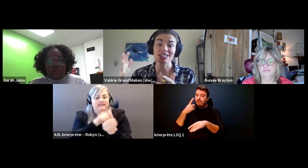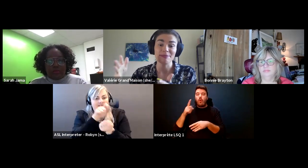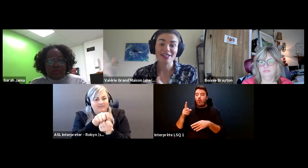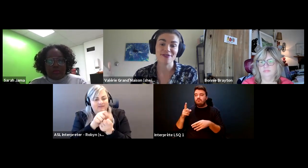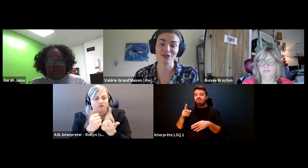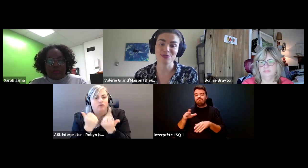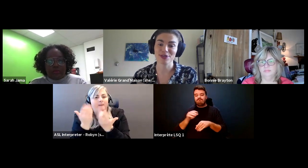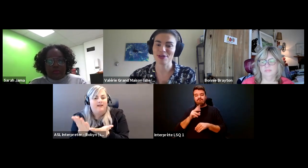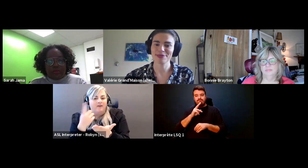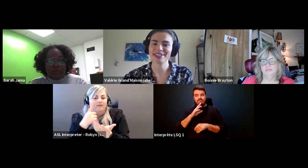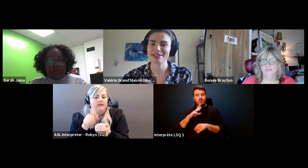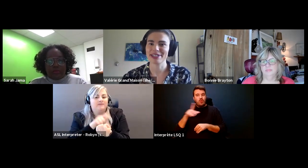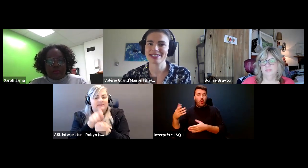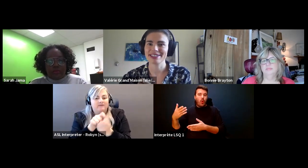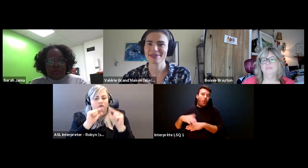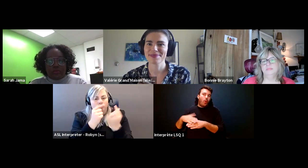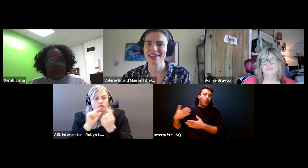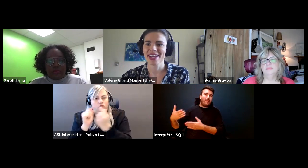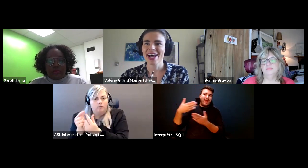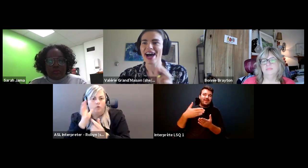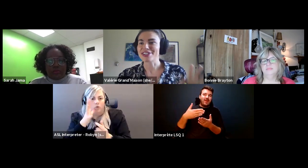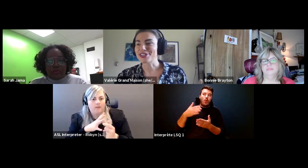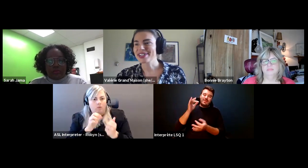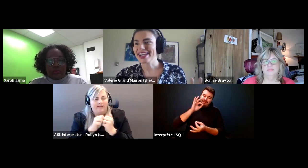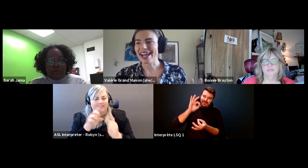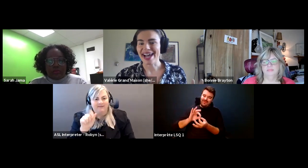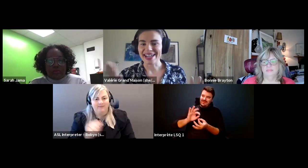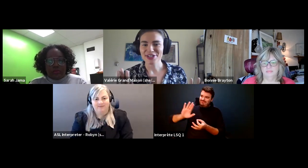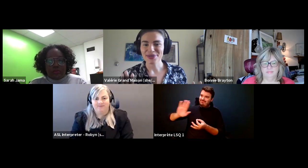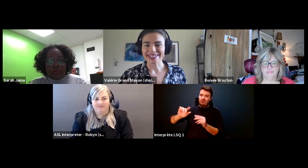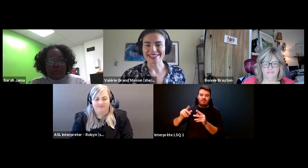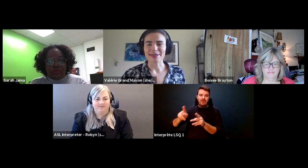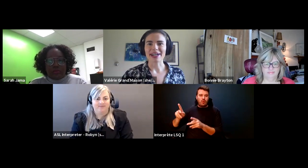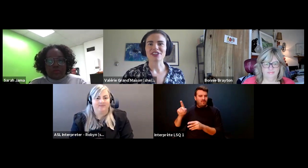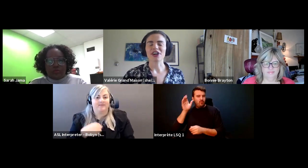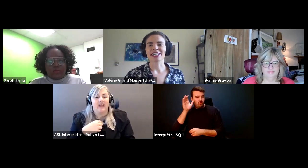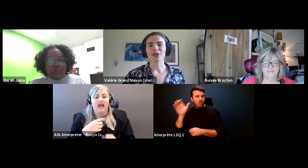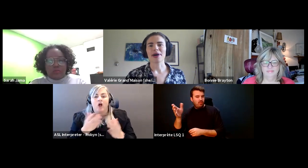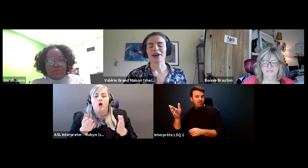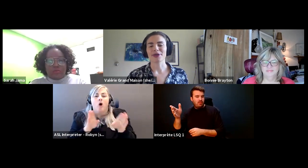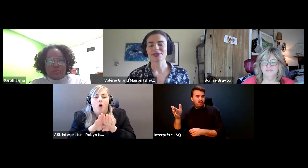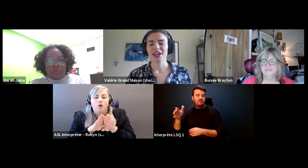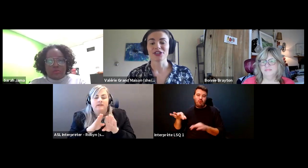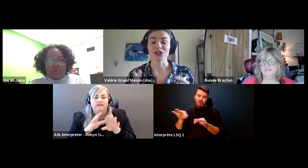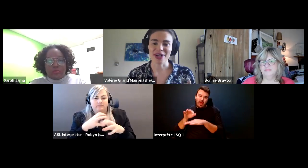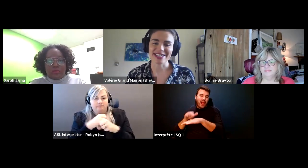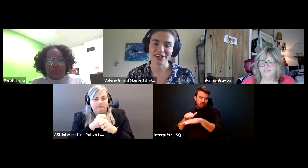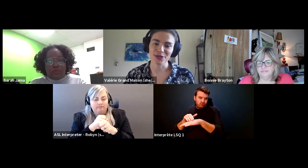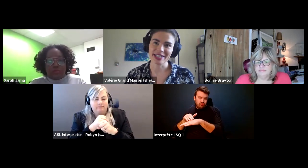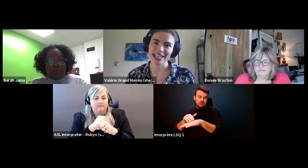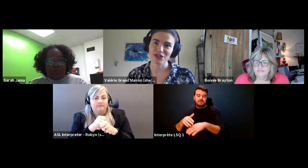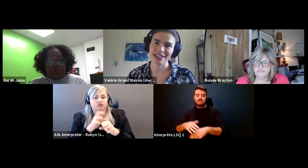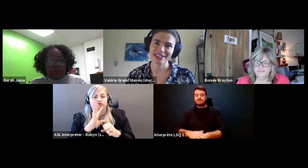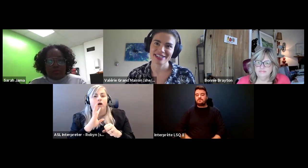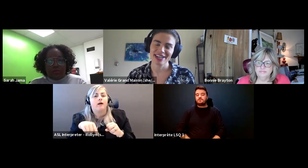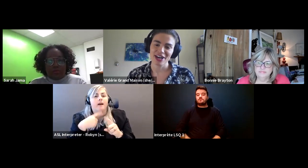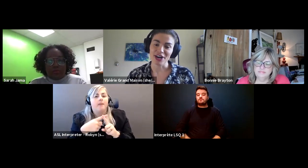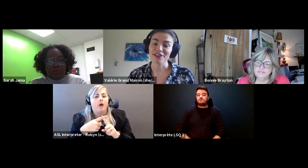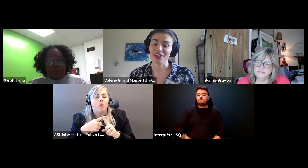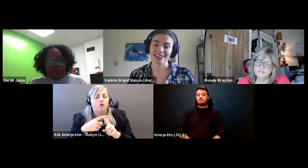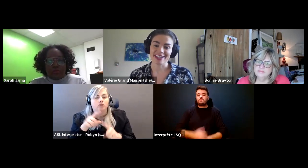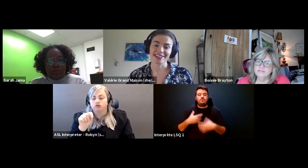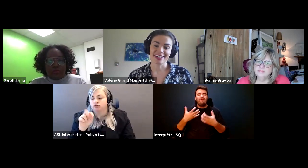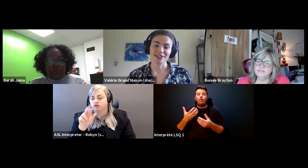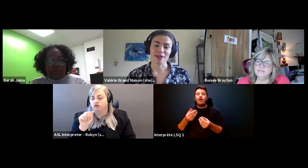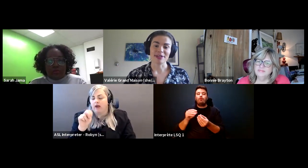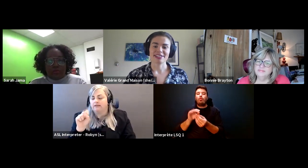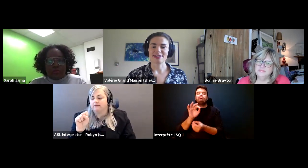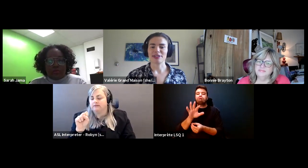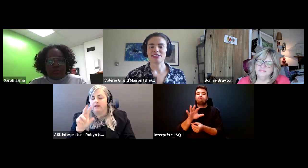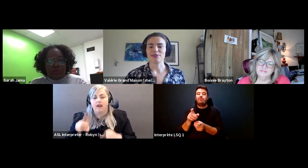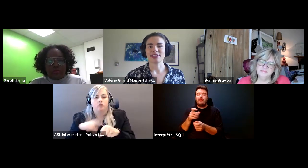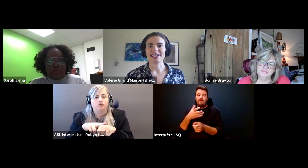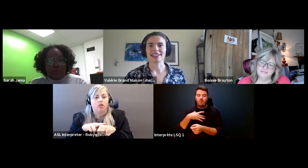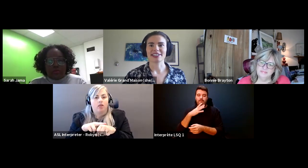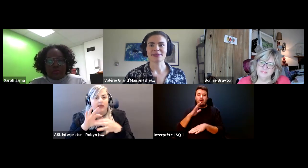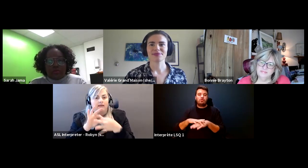Valérie Grand’Maison (she/elle): For specific groups of women with disabilities, I just want to and quickly by talking about the transnational engagement of dawn Canada and the feminist disability in Canada.